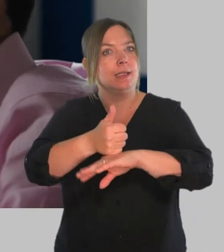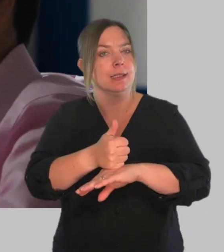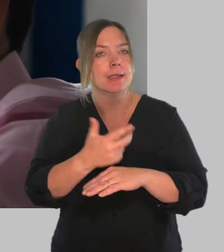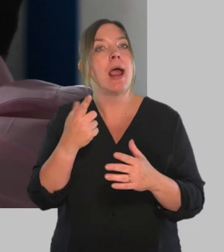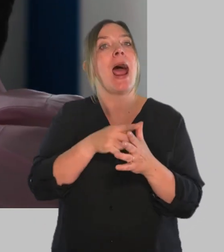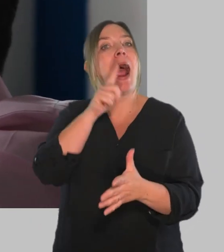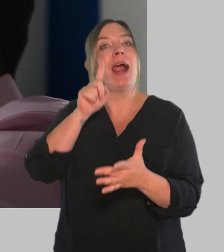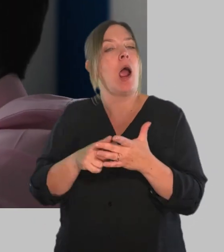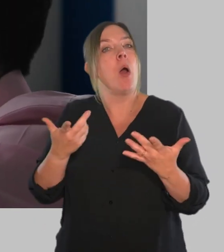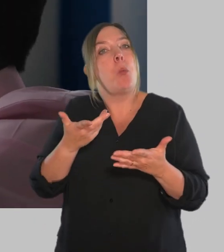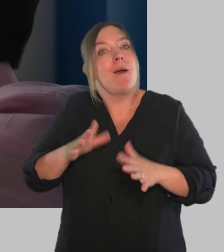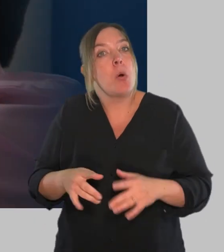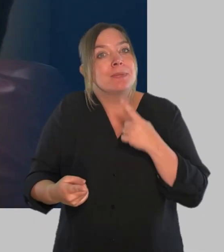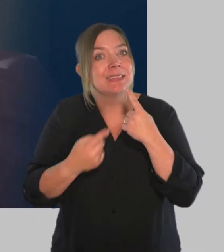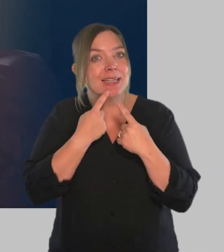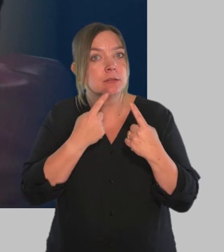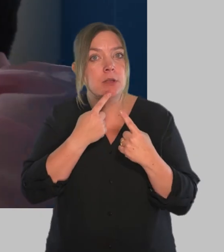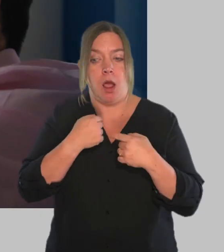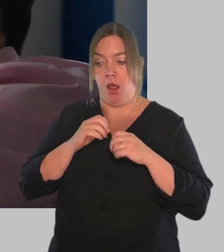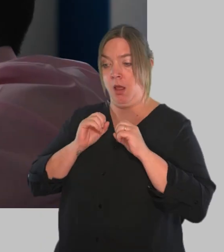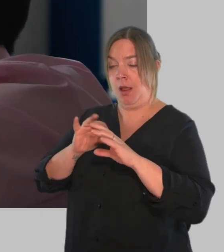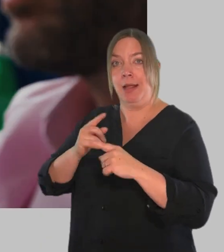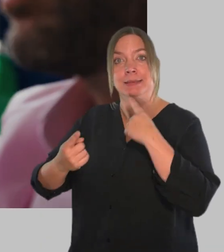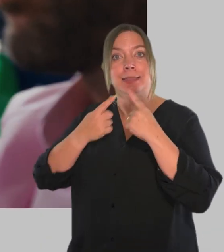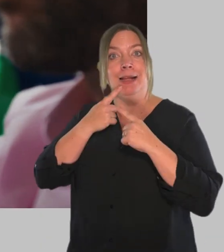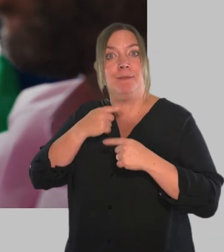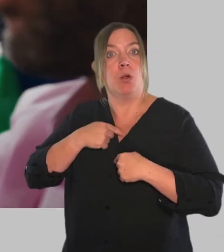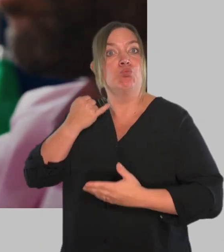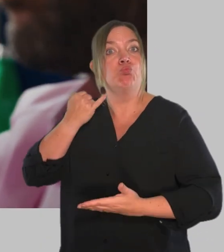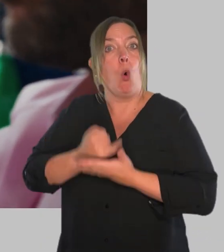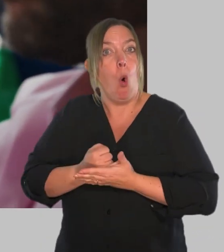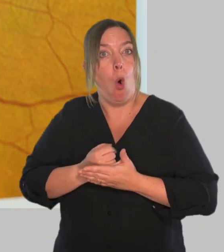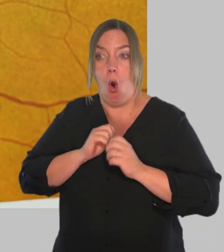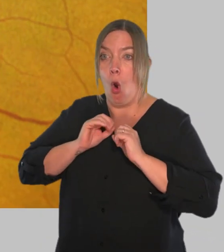if we don't make sure that people are represented, you know, effectively everybody's represented,